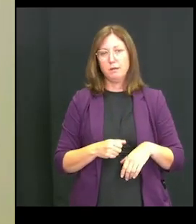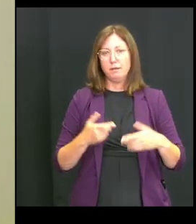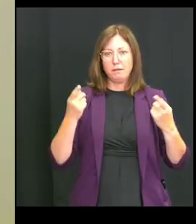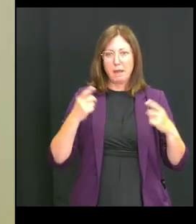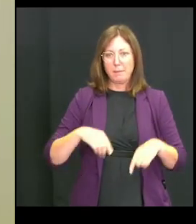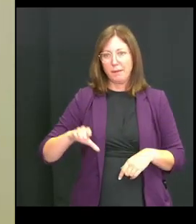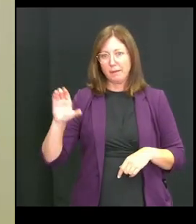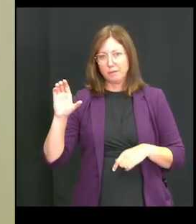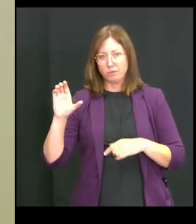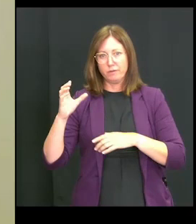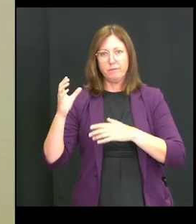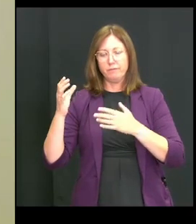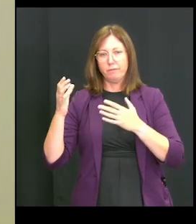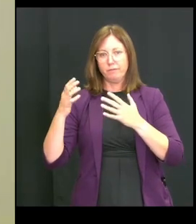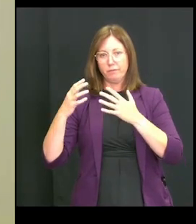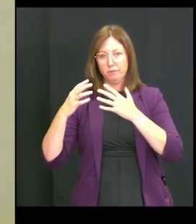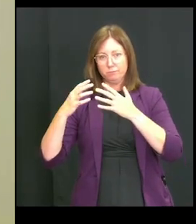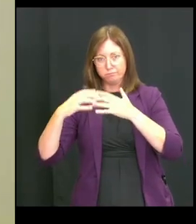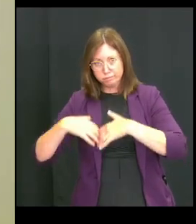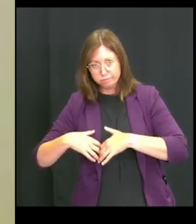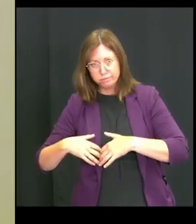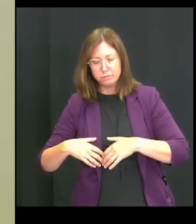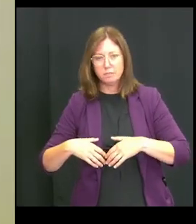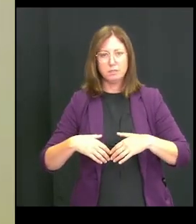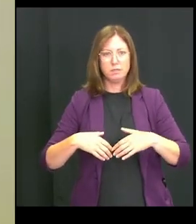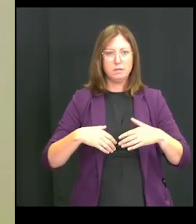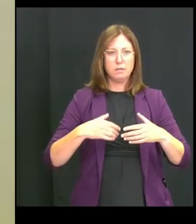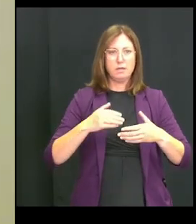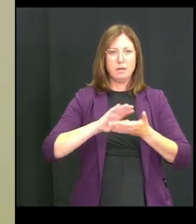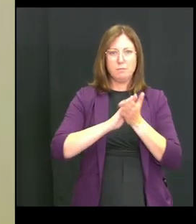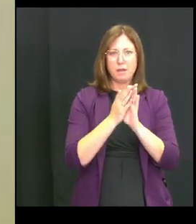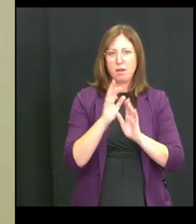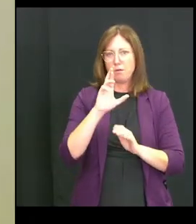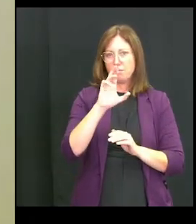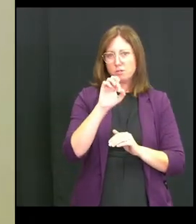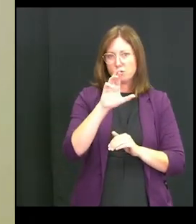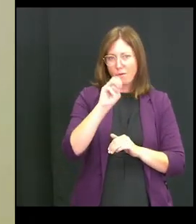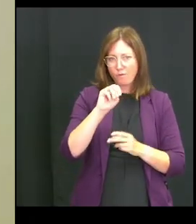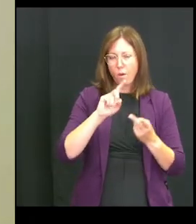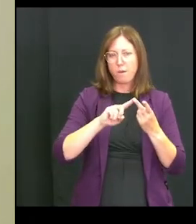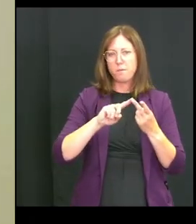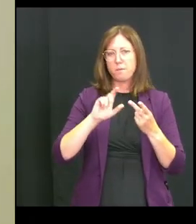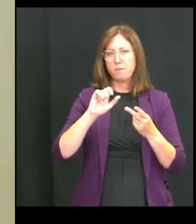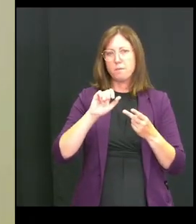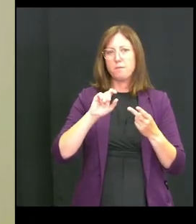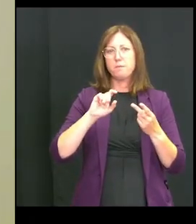and giving birth to these two alternatives: The Reform party, later on the Alliance; and the Block Quebecois.